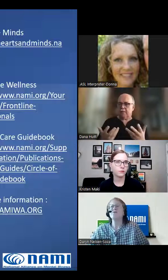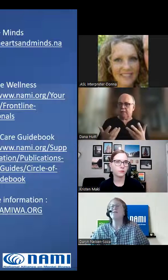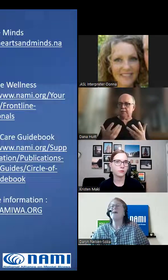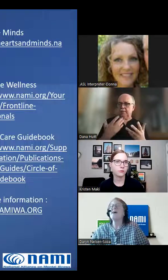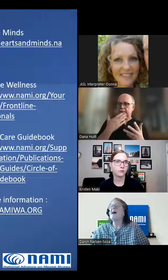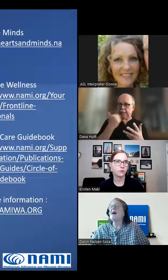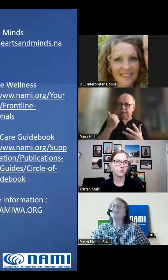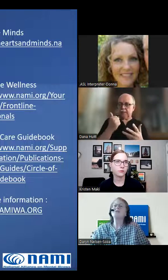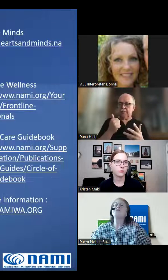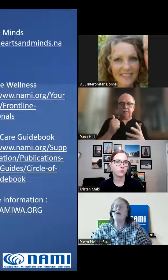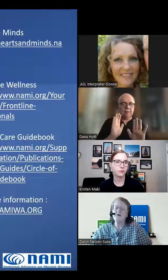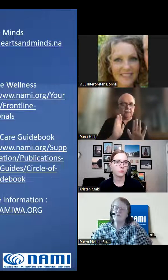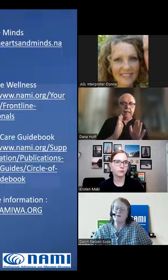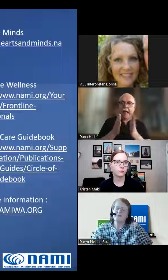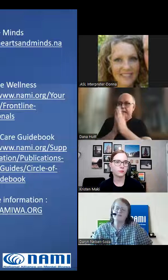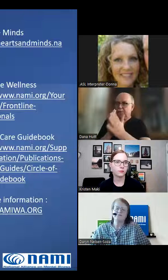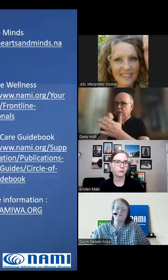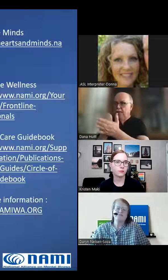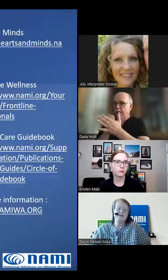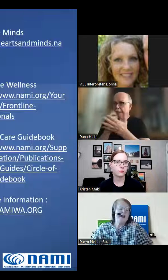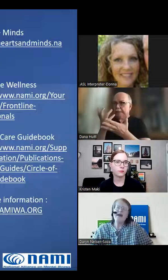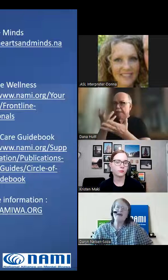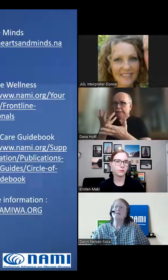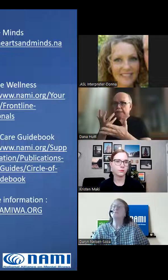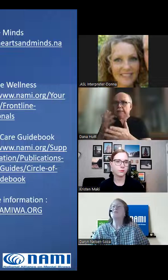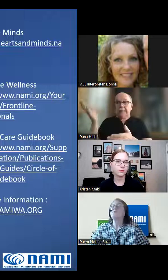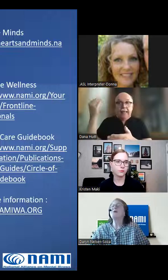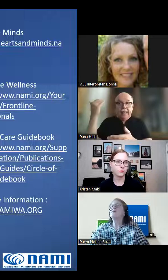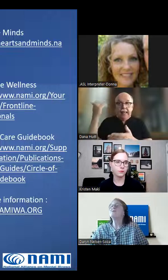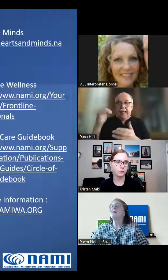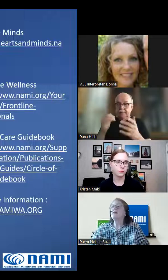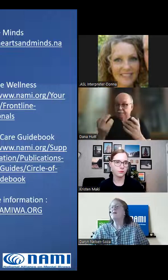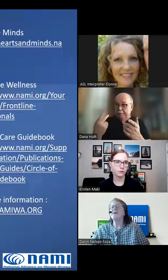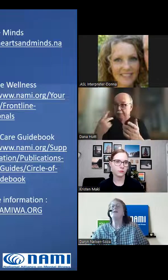in 2017, and there is a small deduction